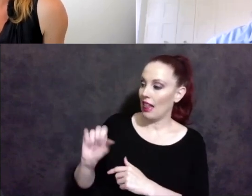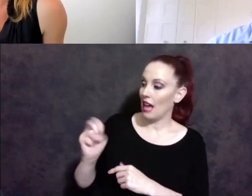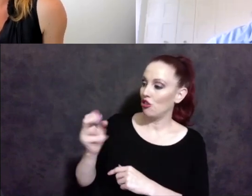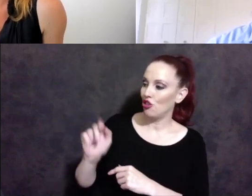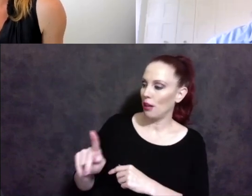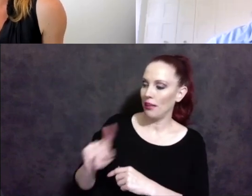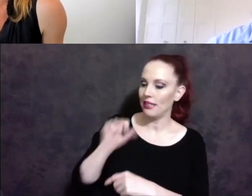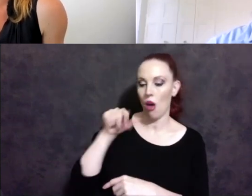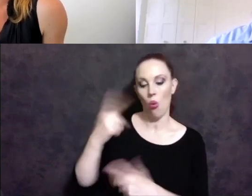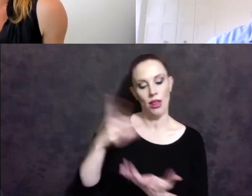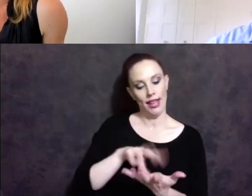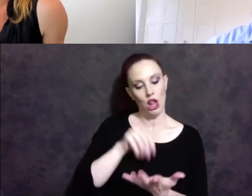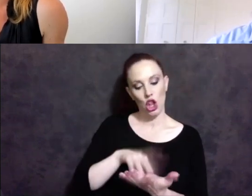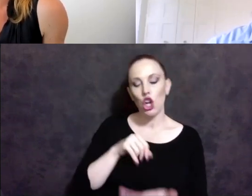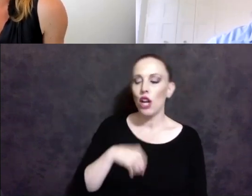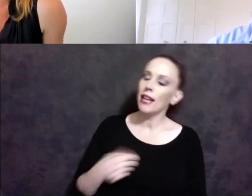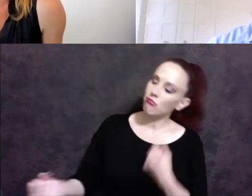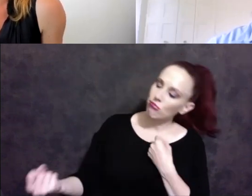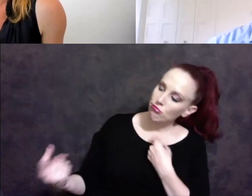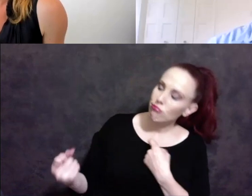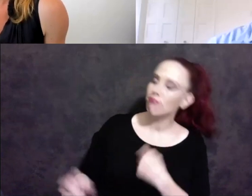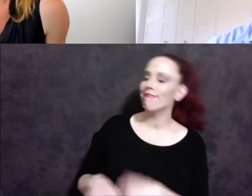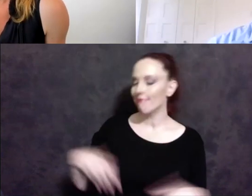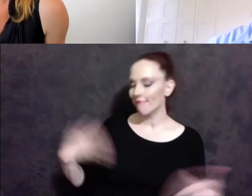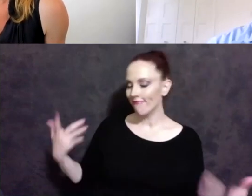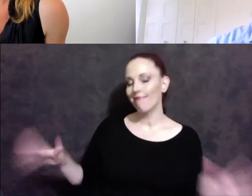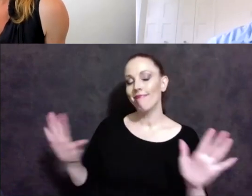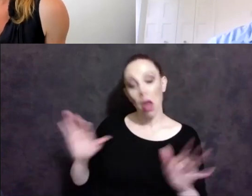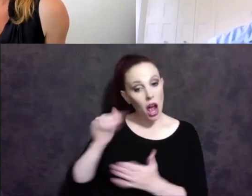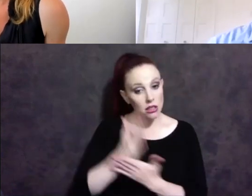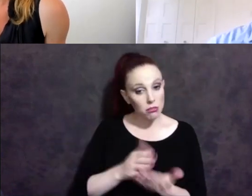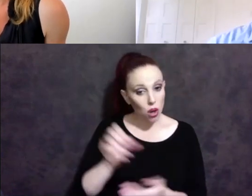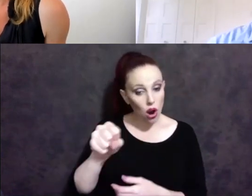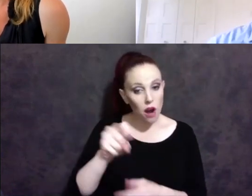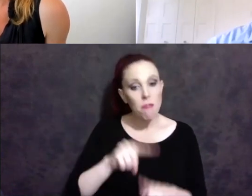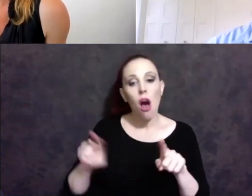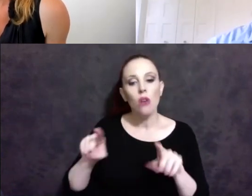about having empathy and understanding. That's a part of it but it is also about taking action.